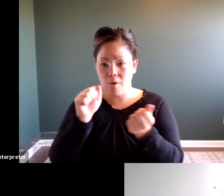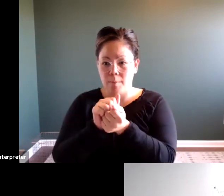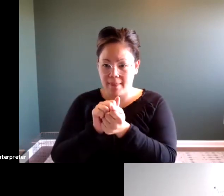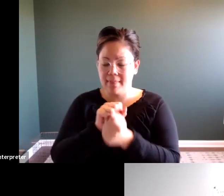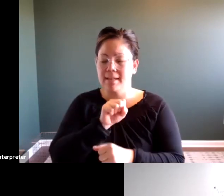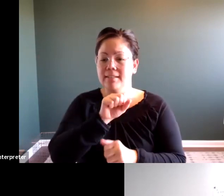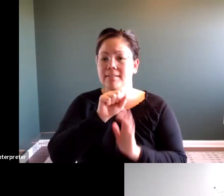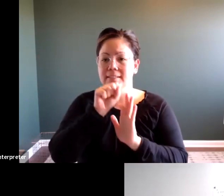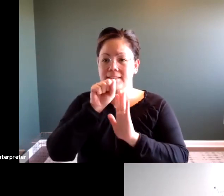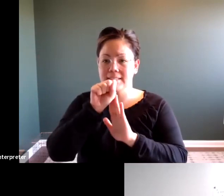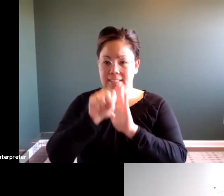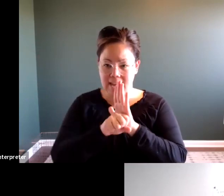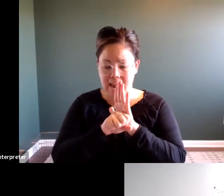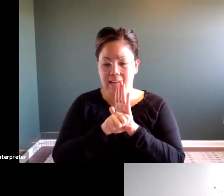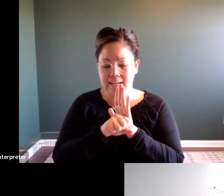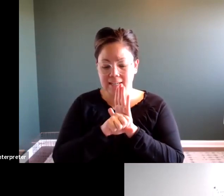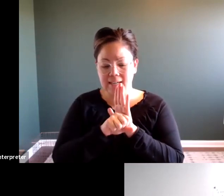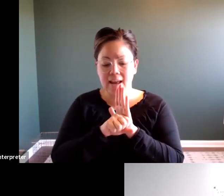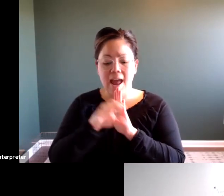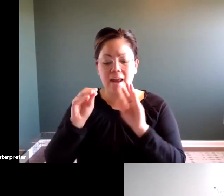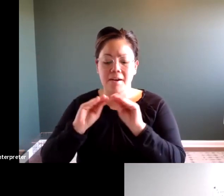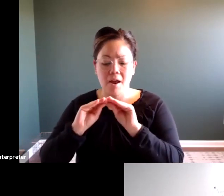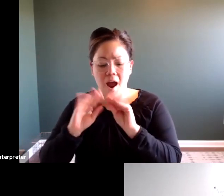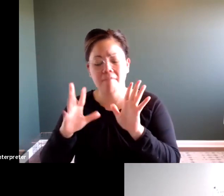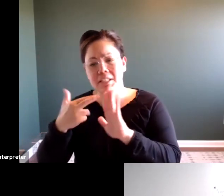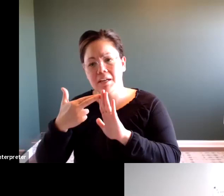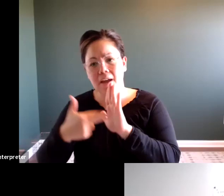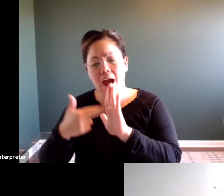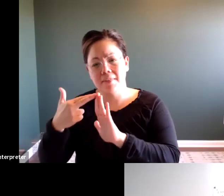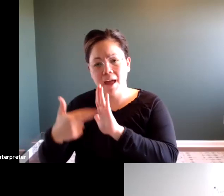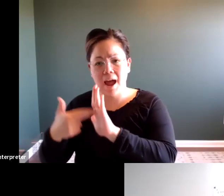and obviously guidelines also differ from county to county